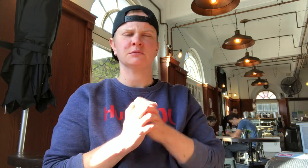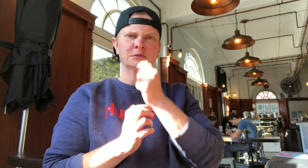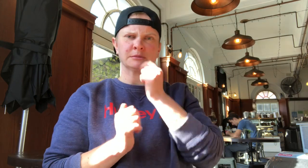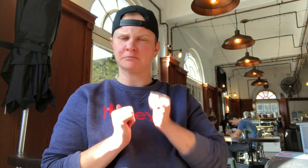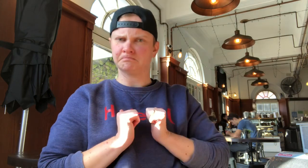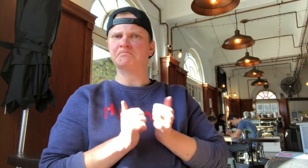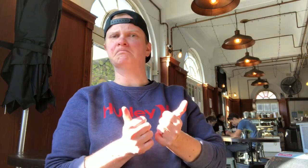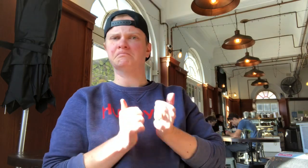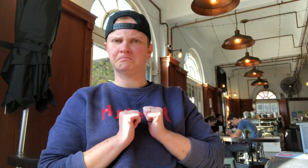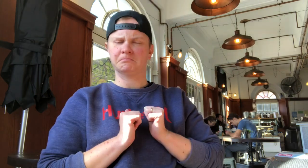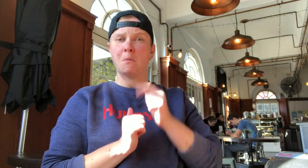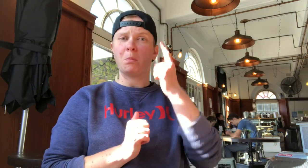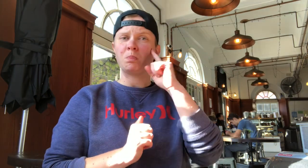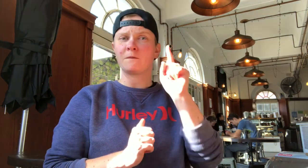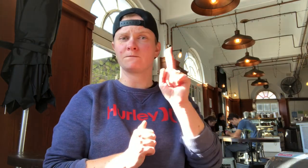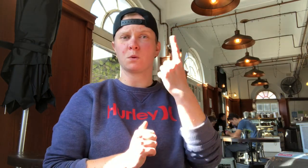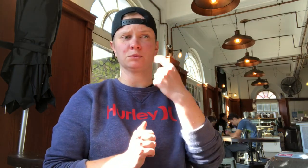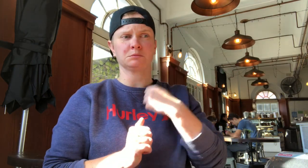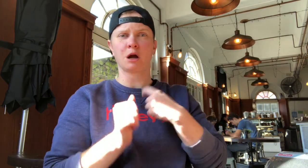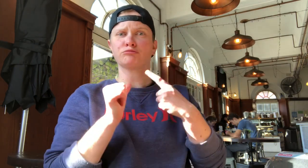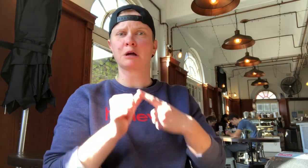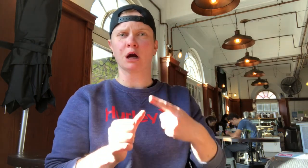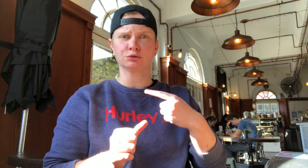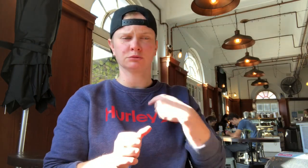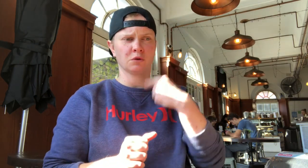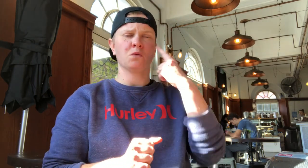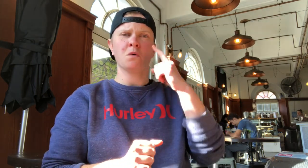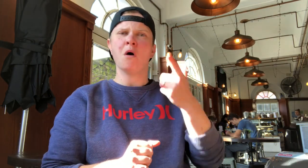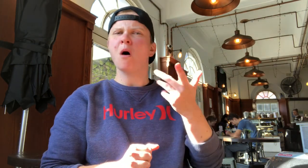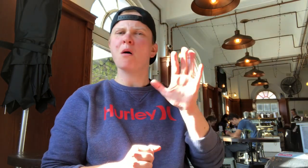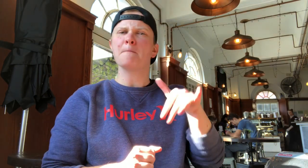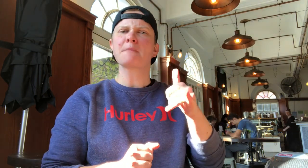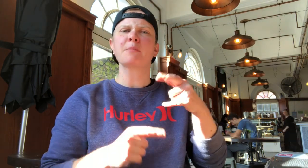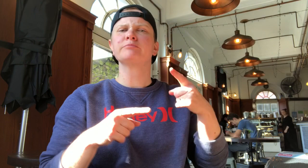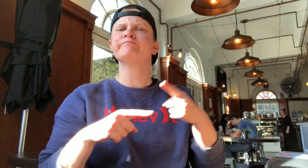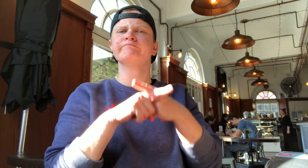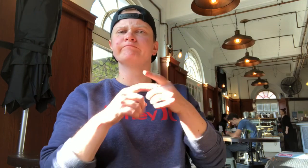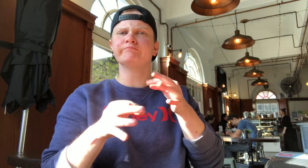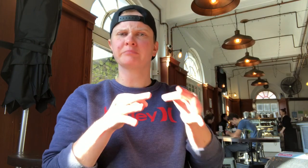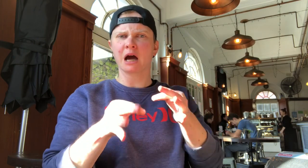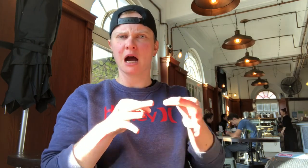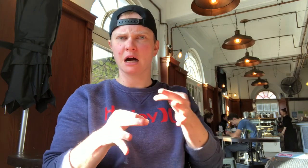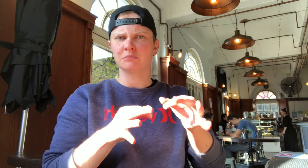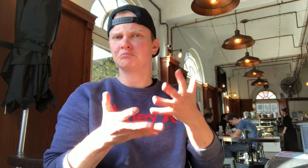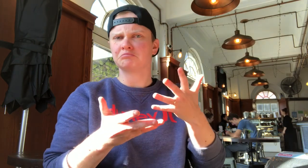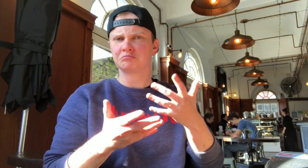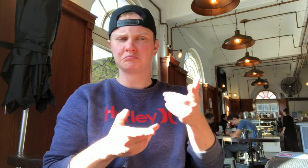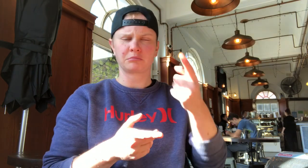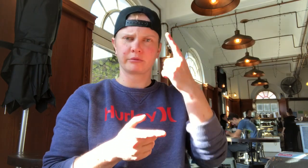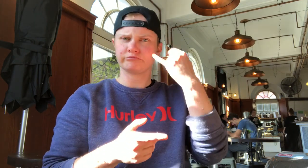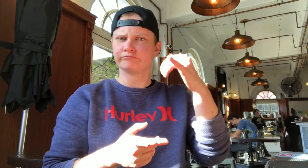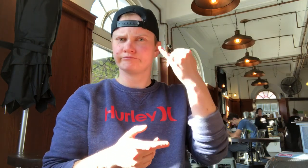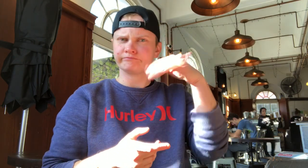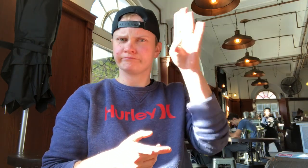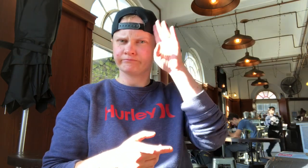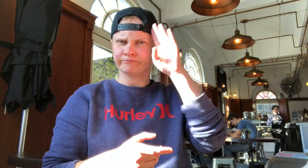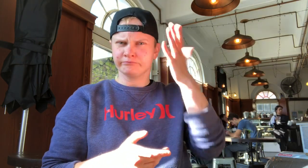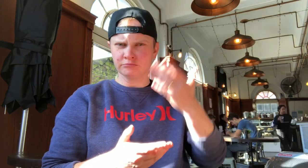It was unexpected for me... My first reaction was, "oh, probably a clash date by a mistake..." *insert WRONG-MINDED reference to Doctor*